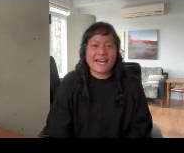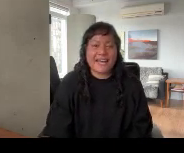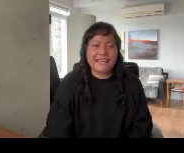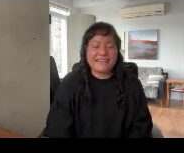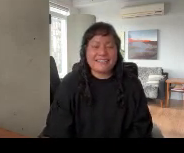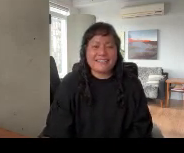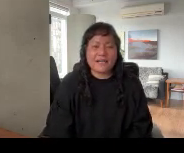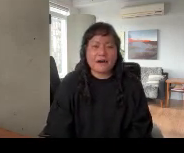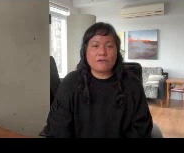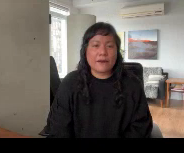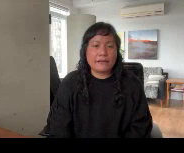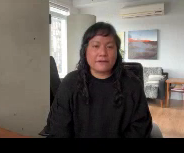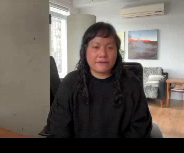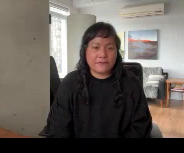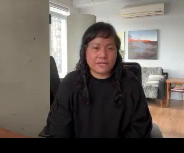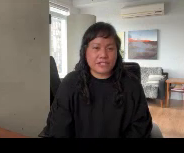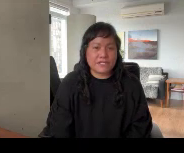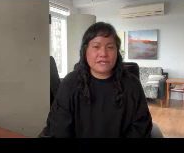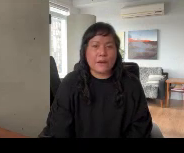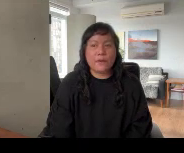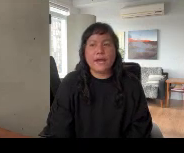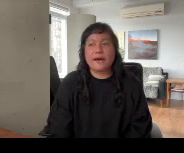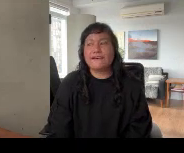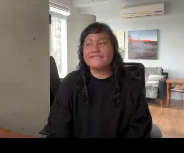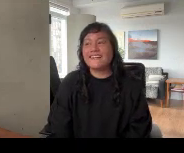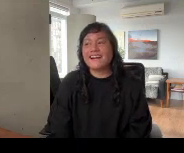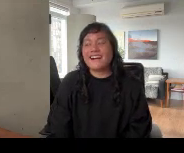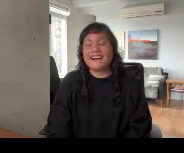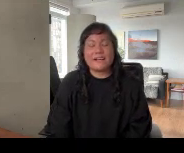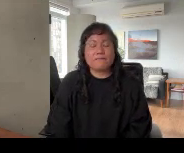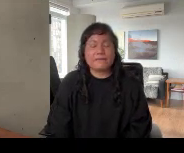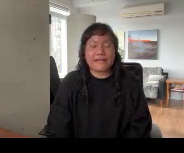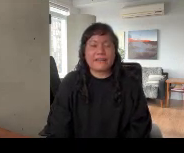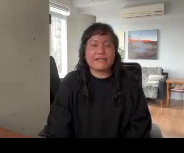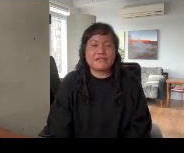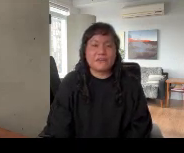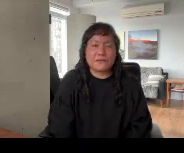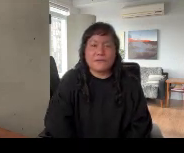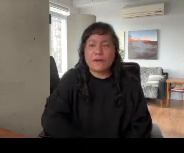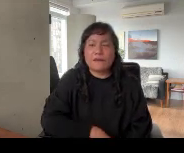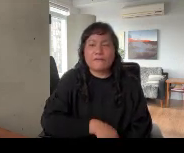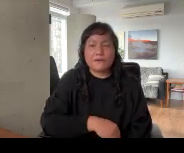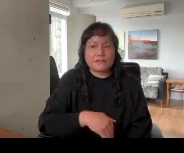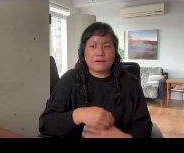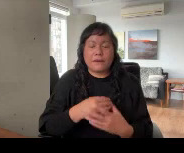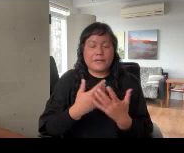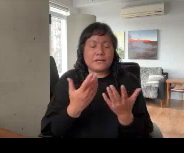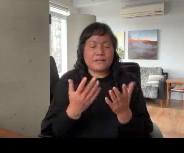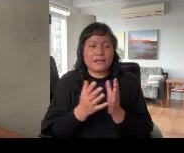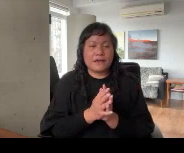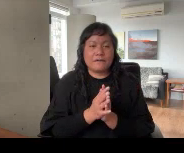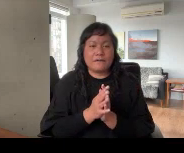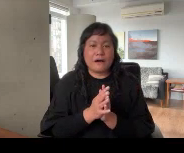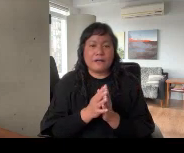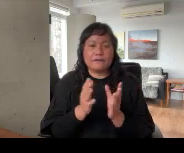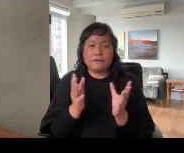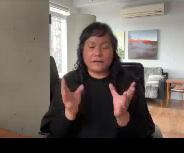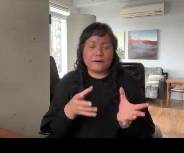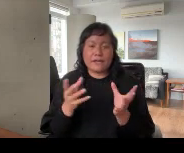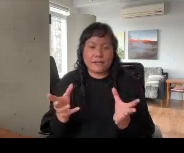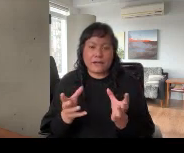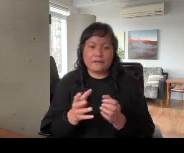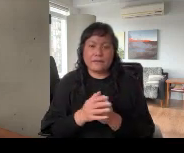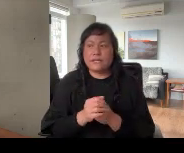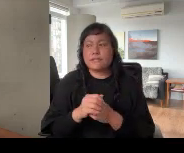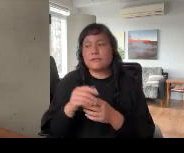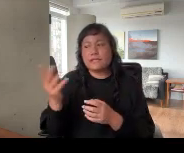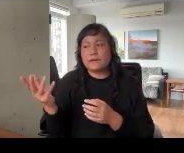and that is our regular info sessions that we have related to various topics that are EDI related. So